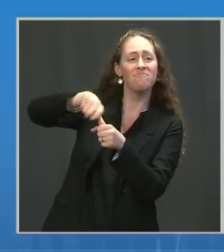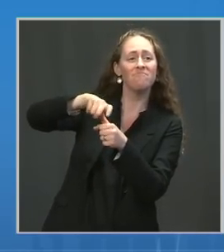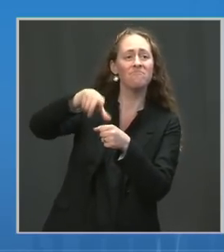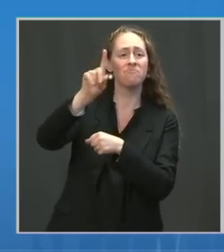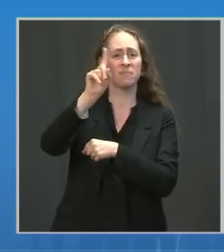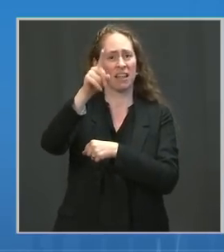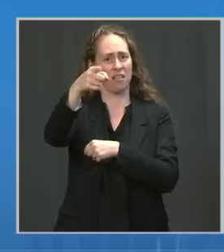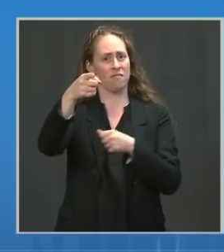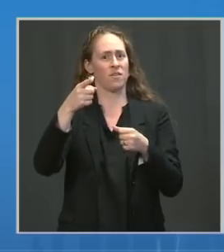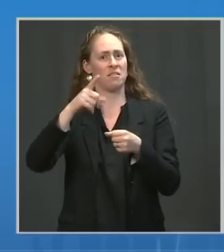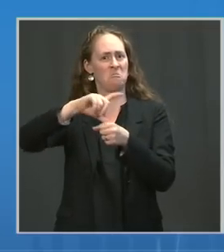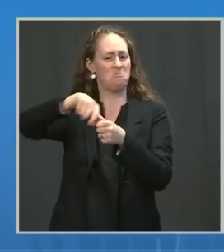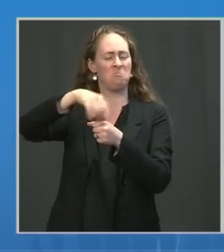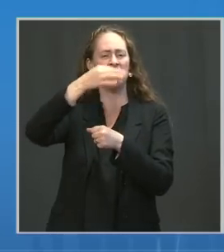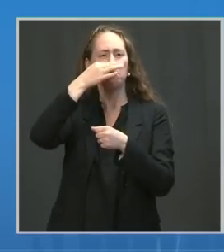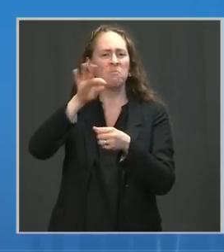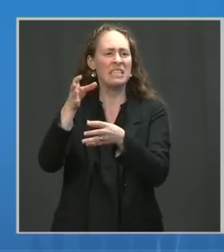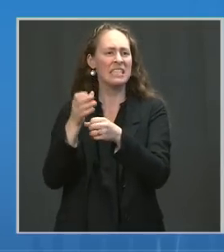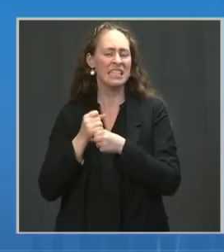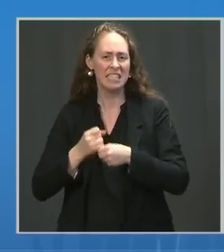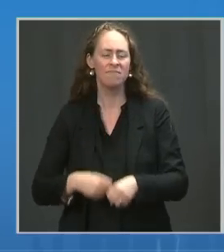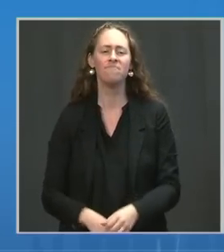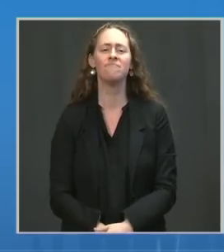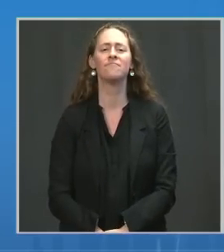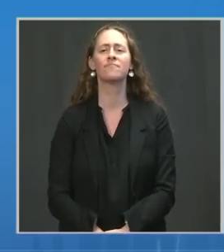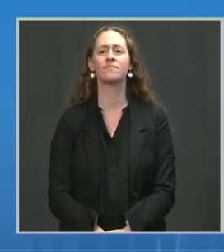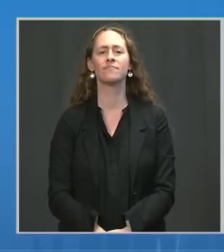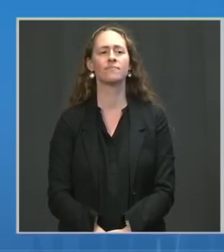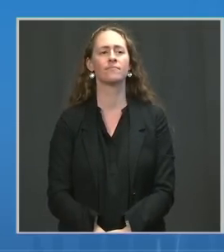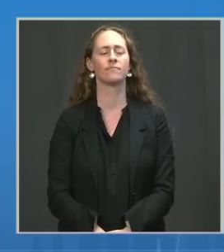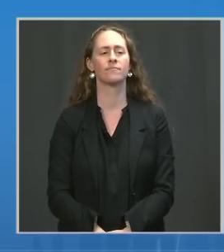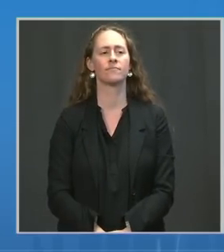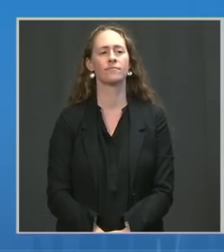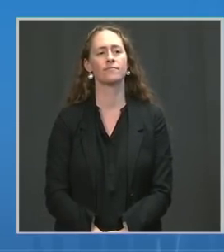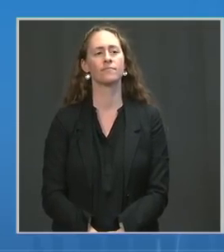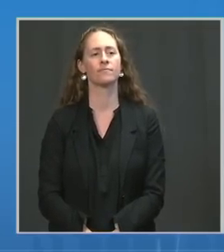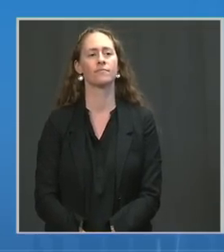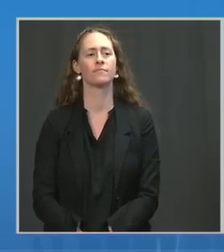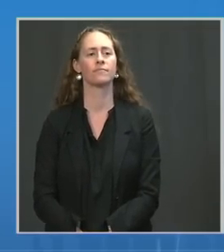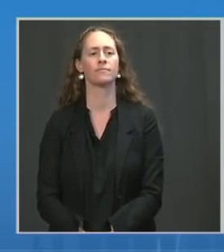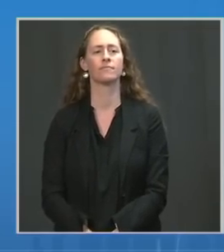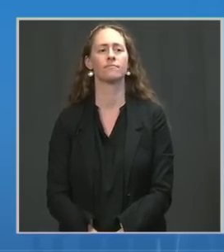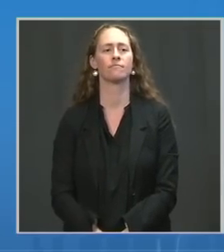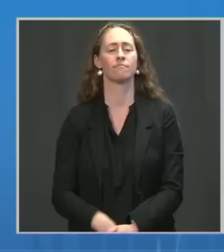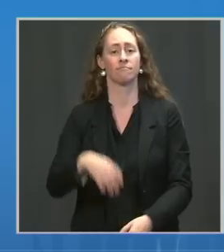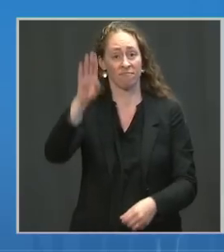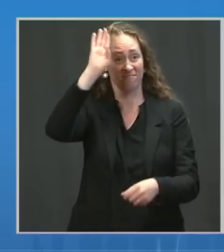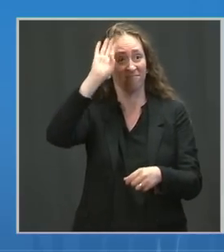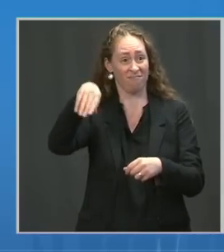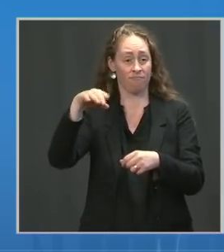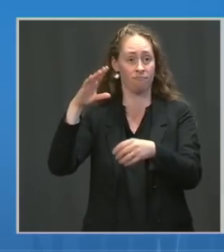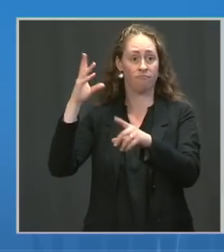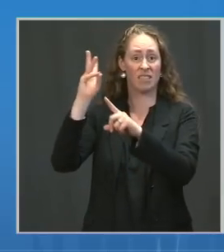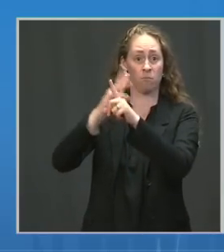And in just six months, we've already gotten 165 million Americans fully vaccinated --